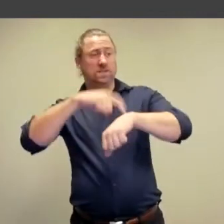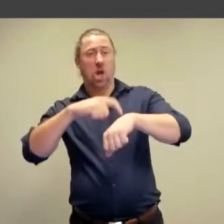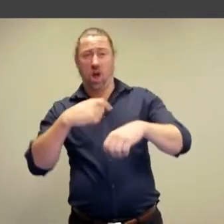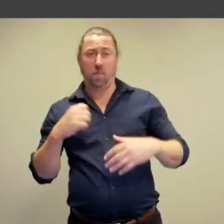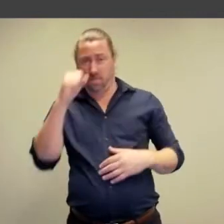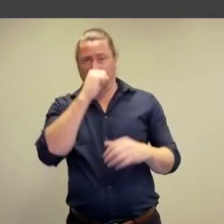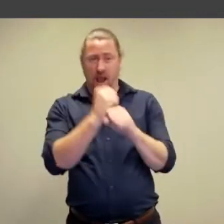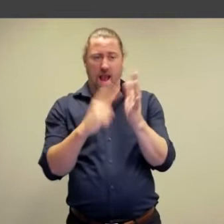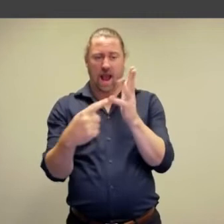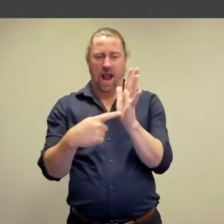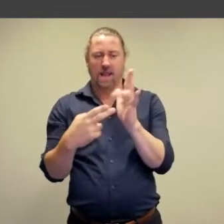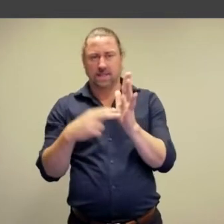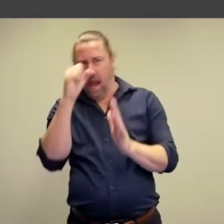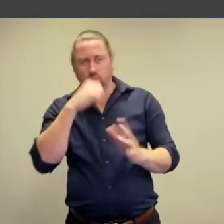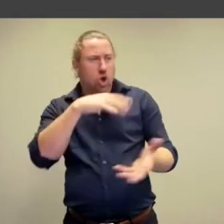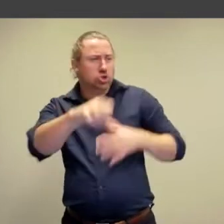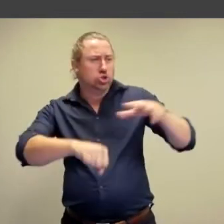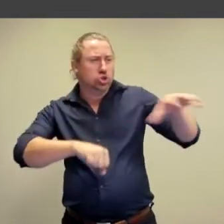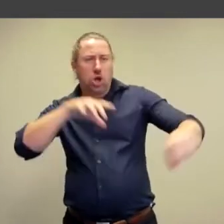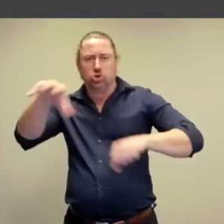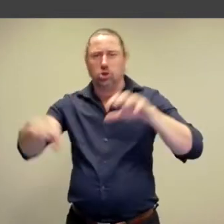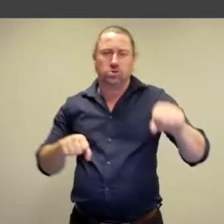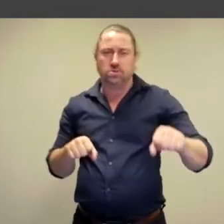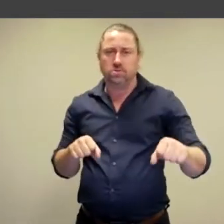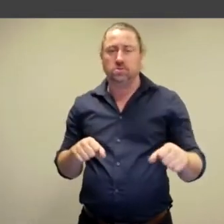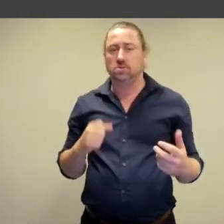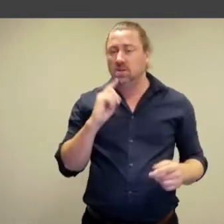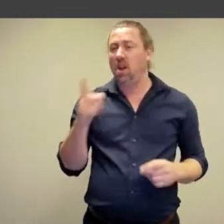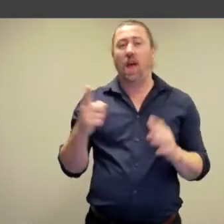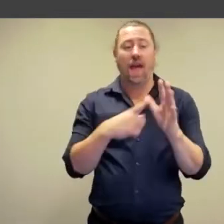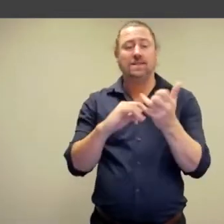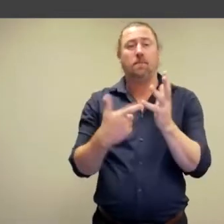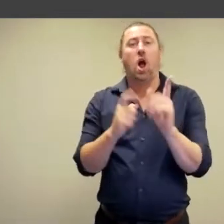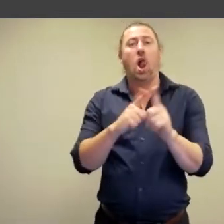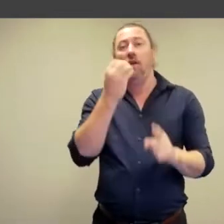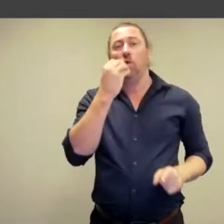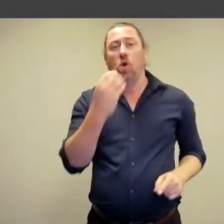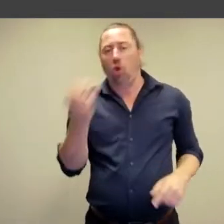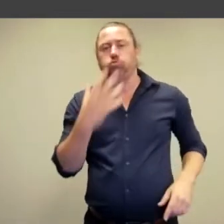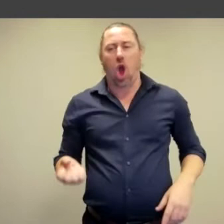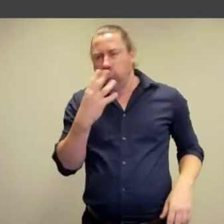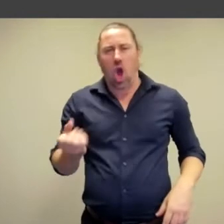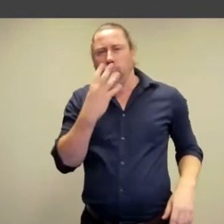ASMR artists consume foods